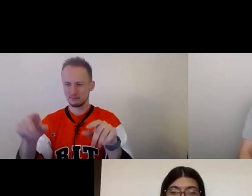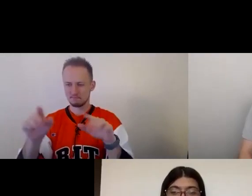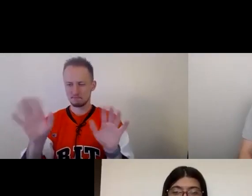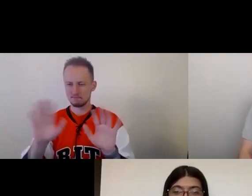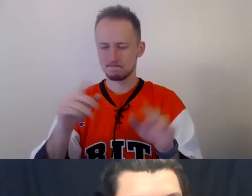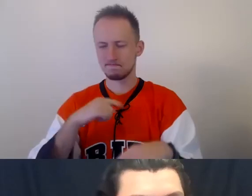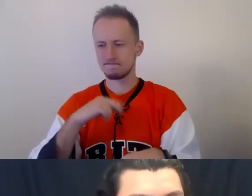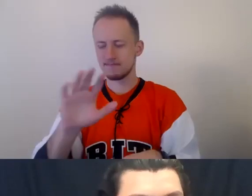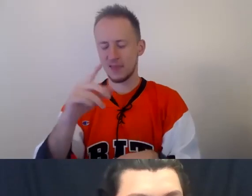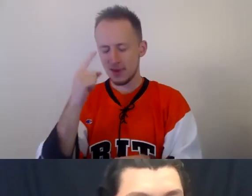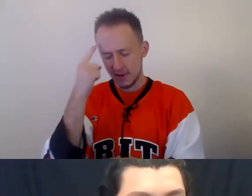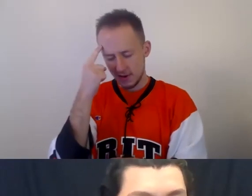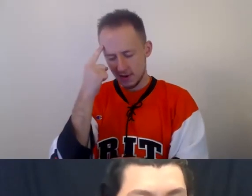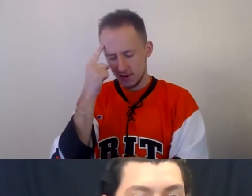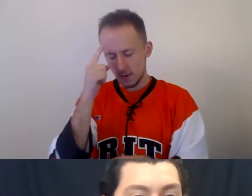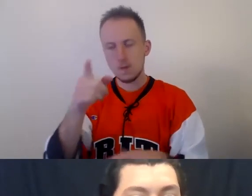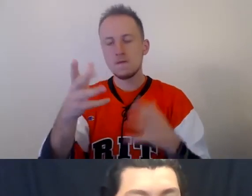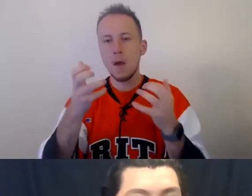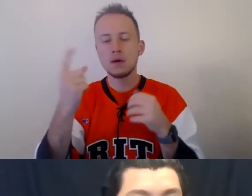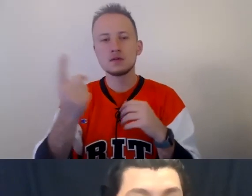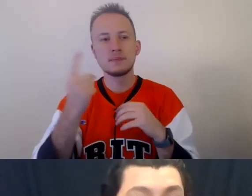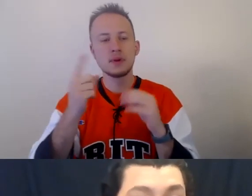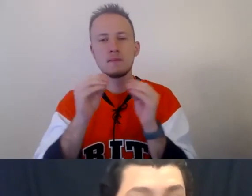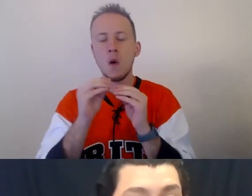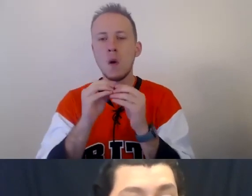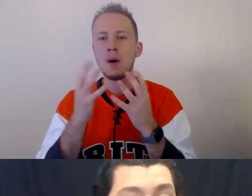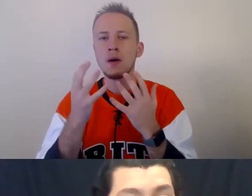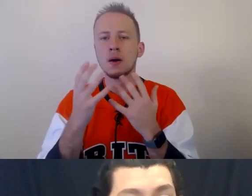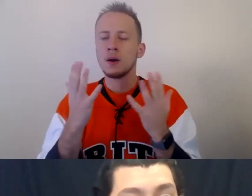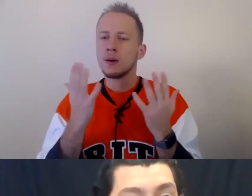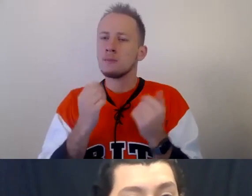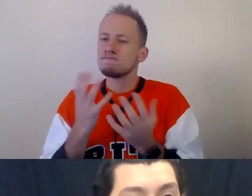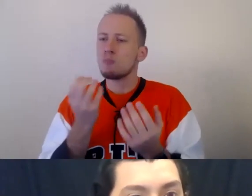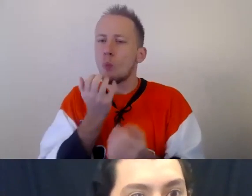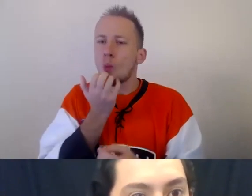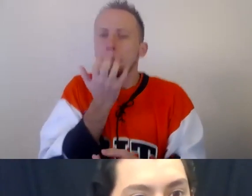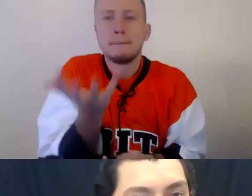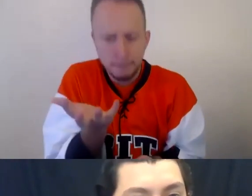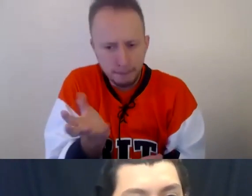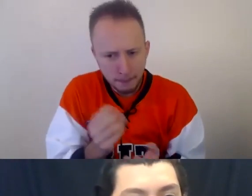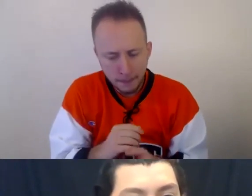Matt: I need something more warm. Let me think.